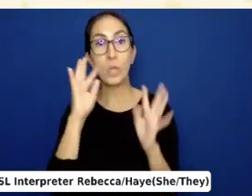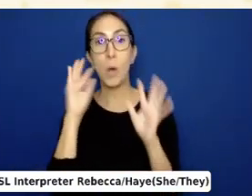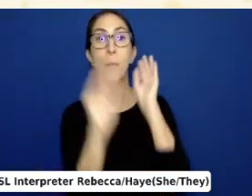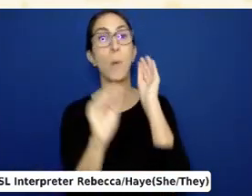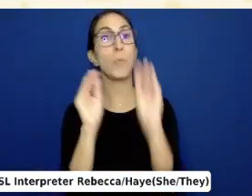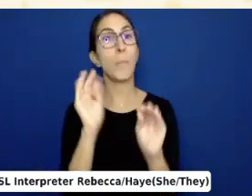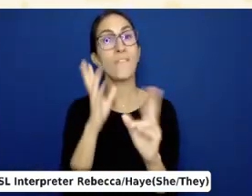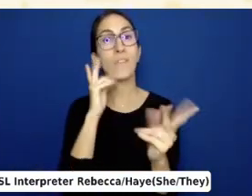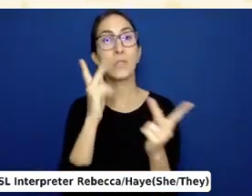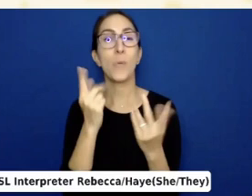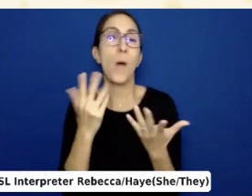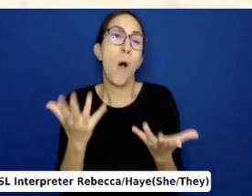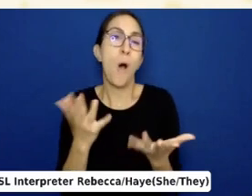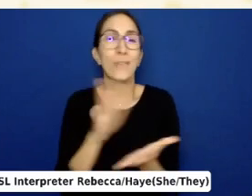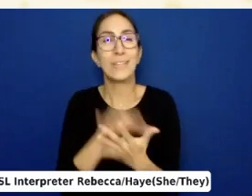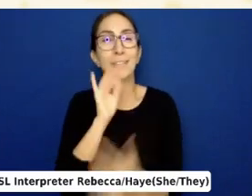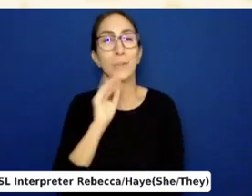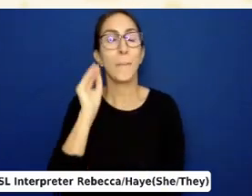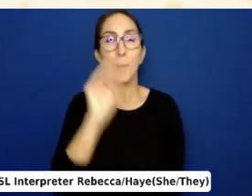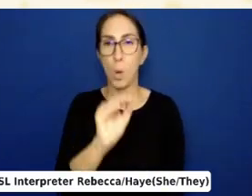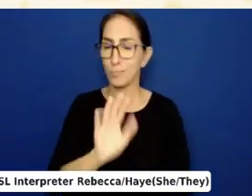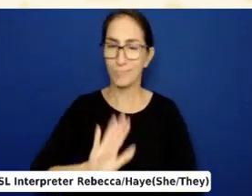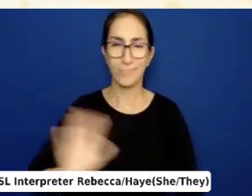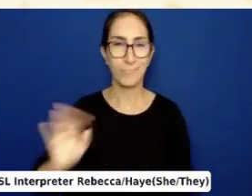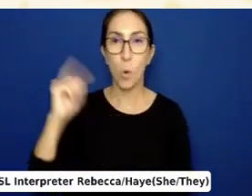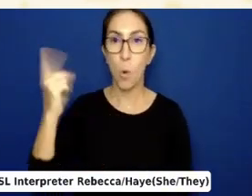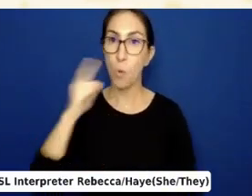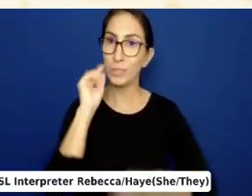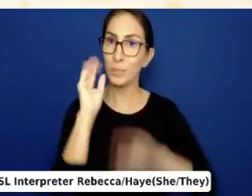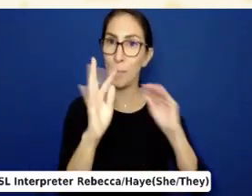Always create visualizations with a meaning.